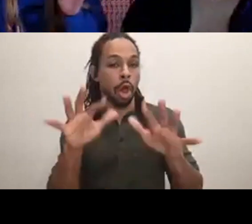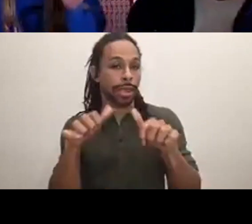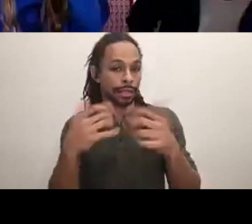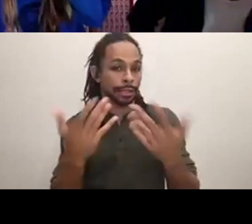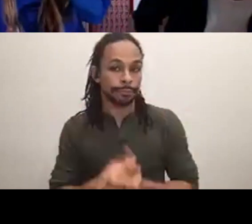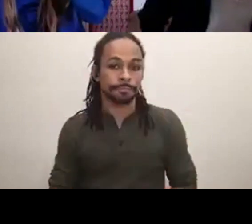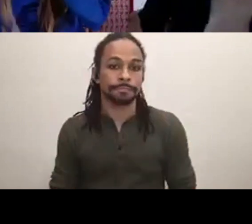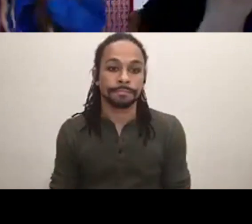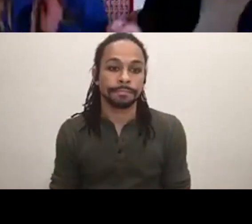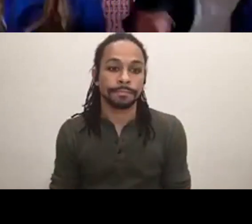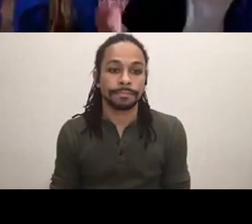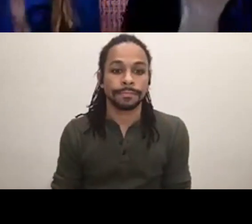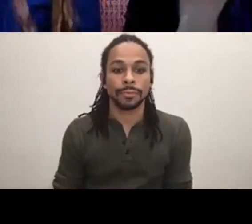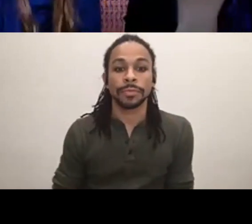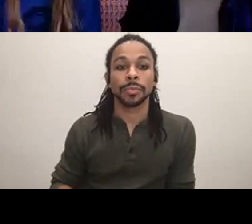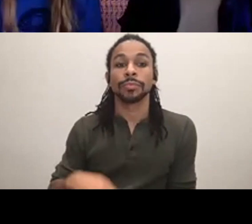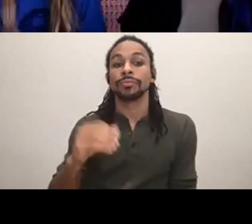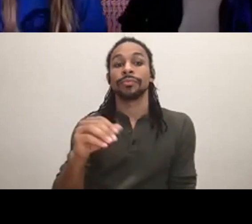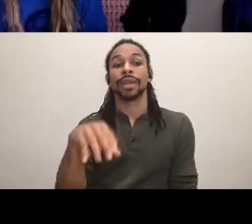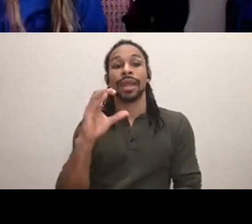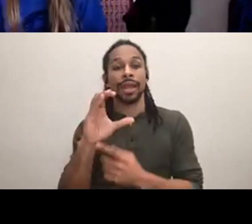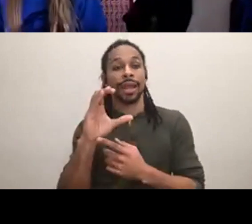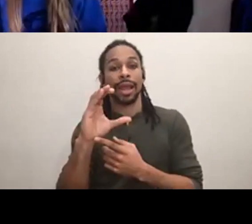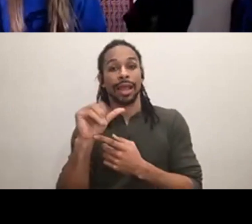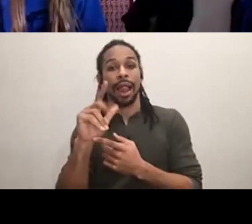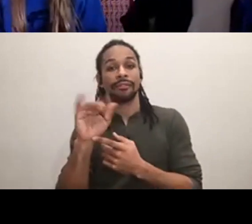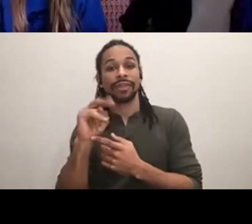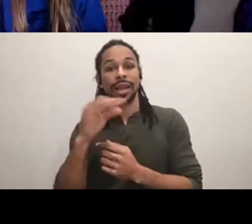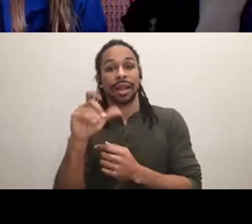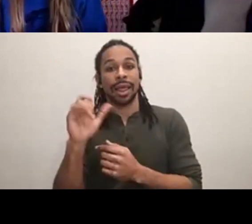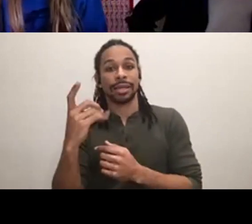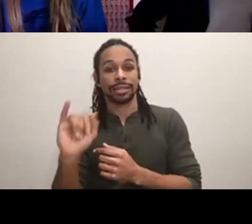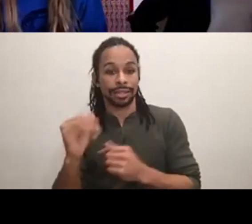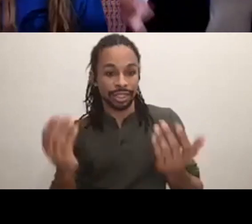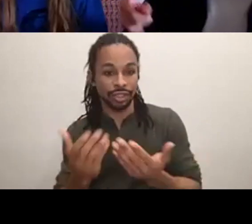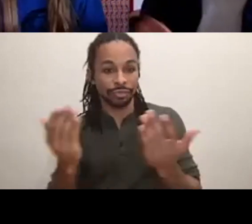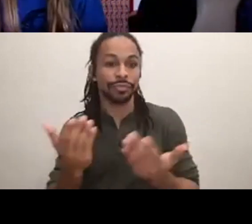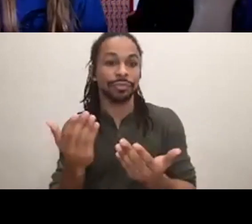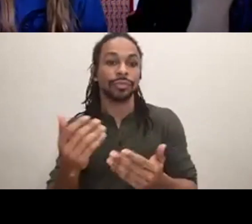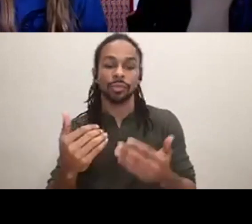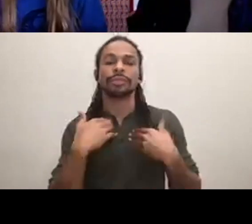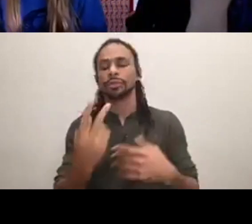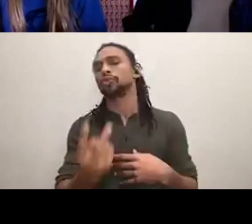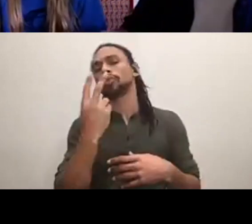be ‑‑ you know to take some cues from people who write suspense like how to write